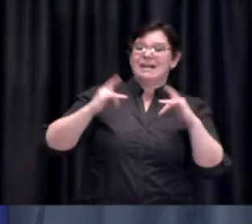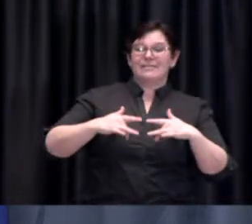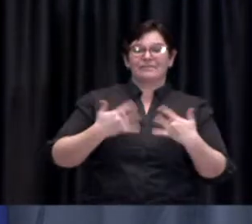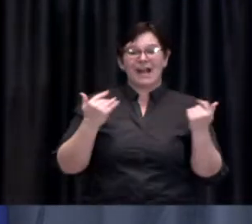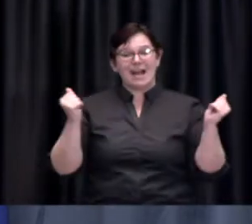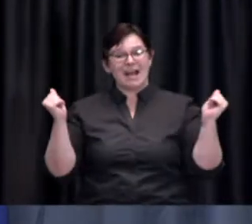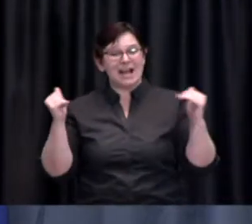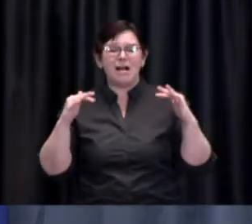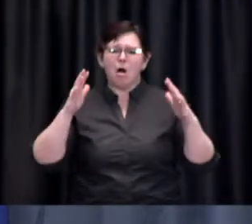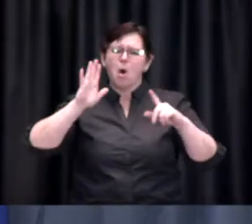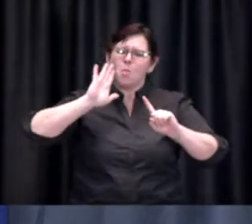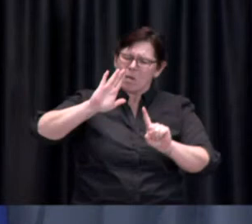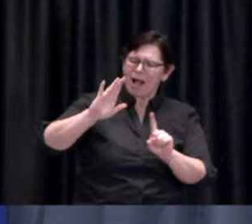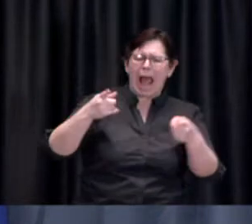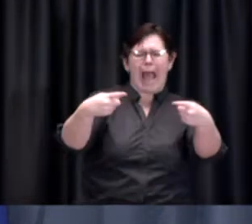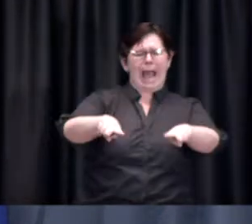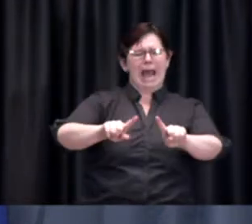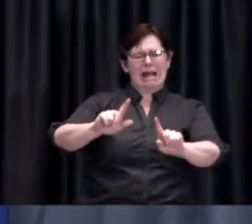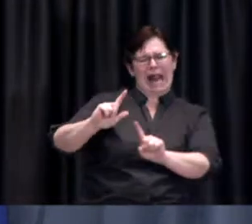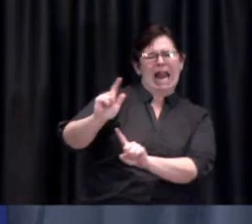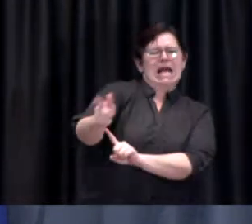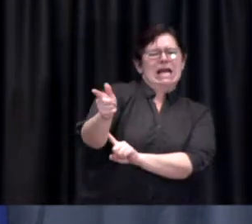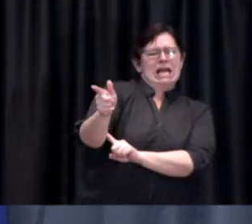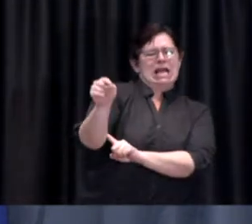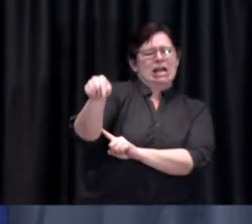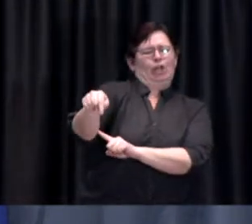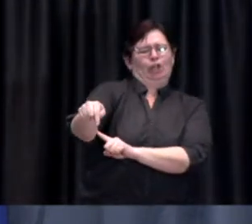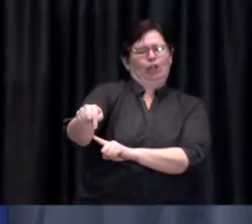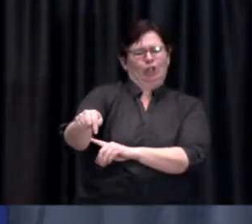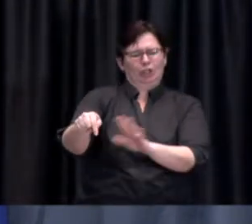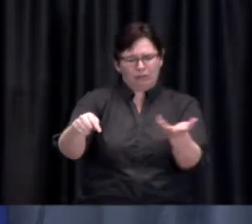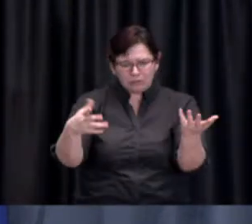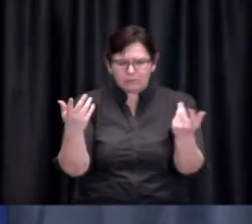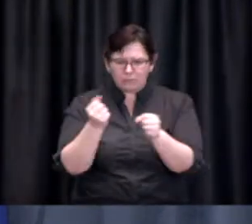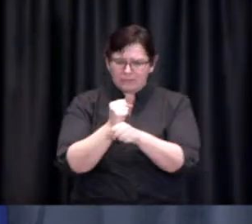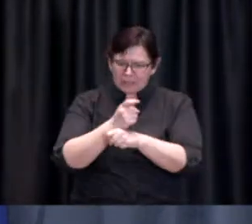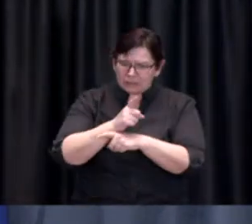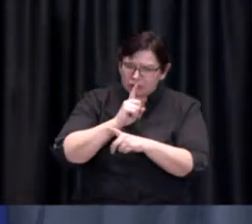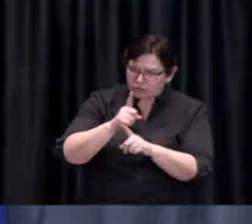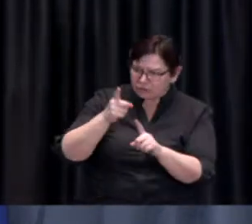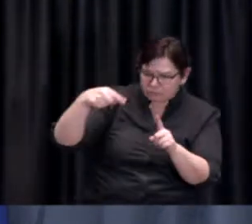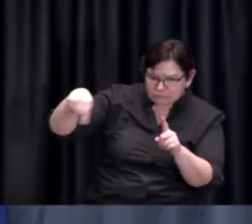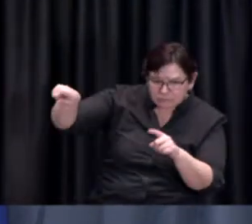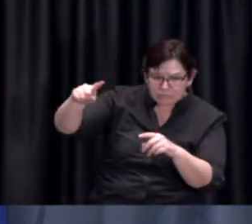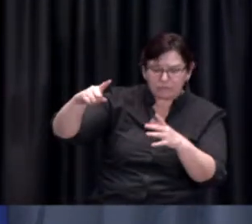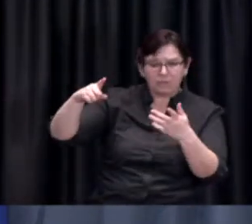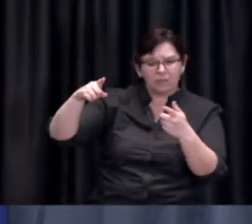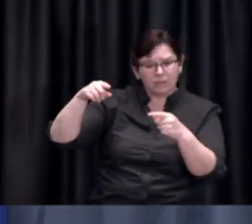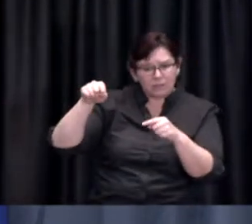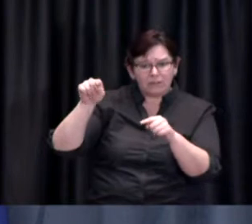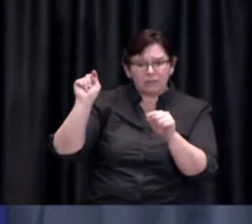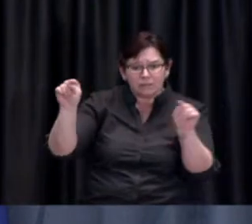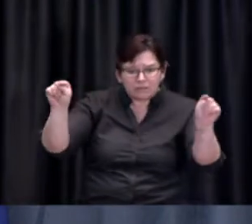thanks to great organizers of great events, and thanks to you they will be as strong and enjoyable as ever.